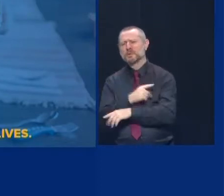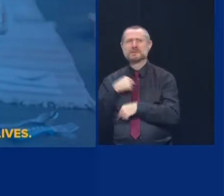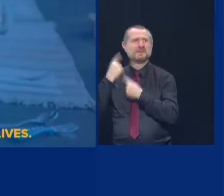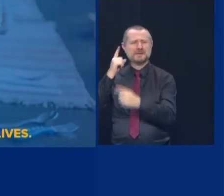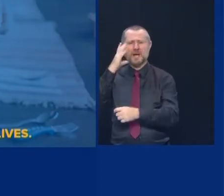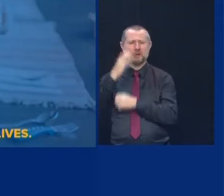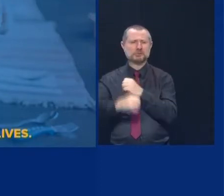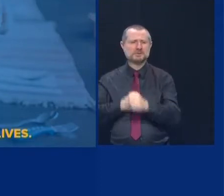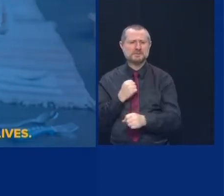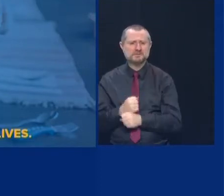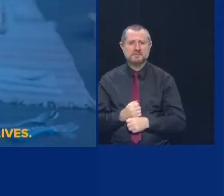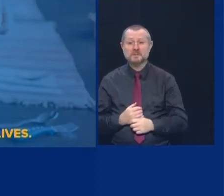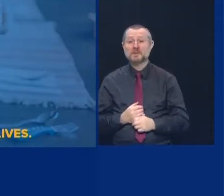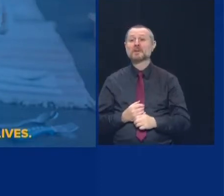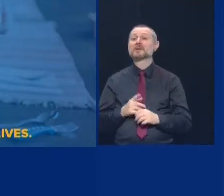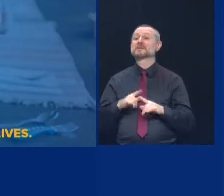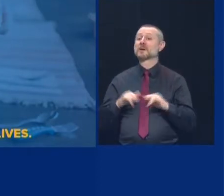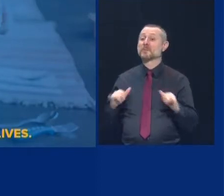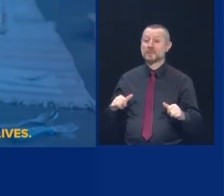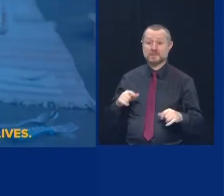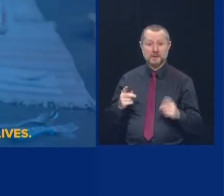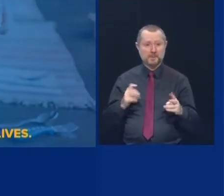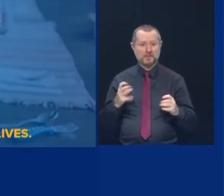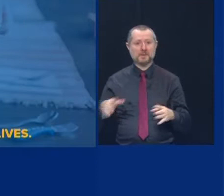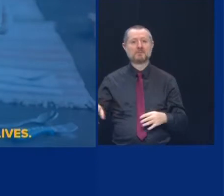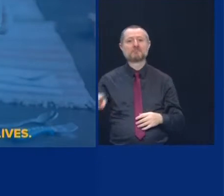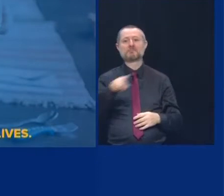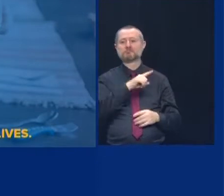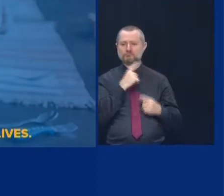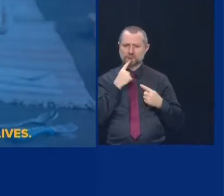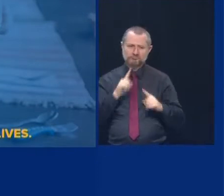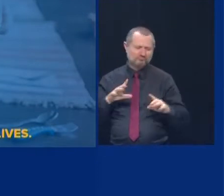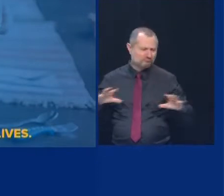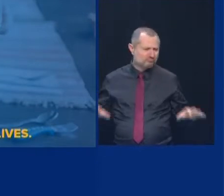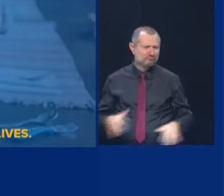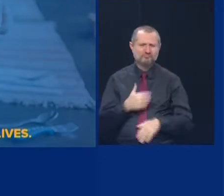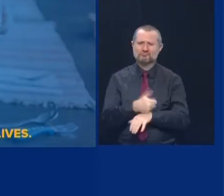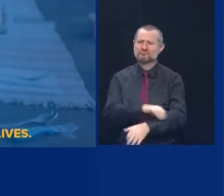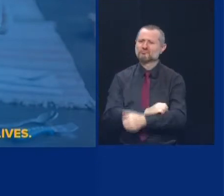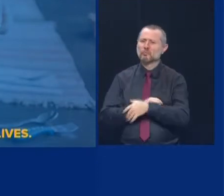THIS HAS BEEN A HORRIFIC YEAR WHERE WE HAVE SEEN THE WORST IN